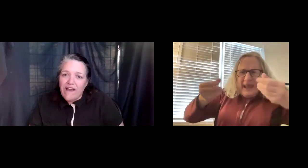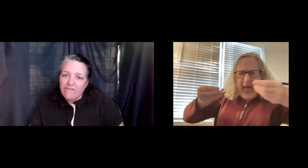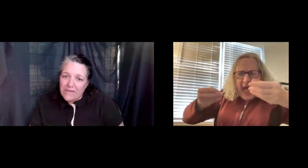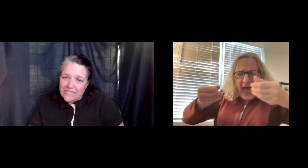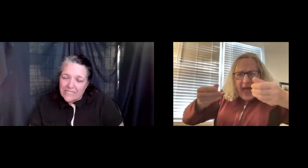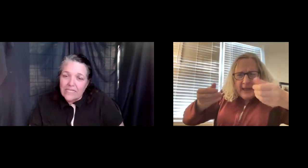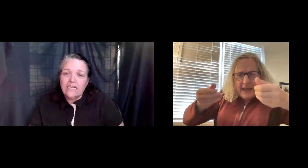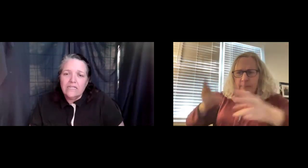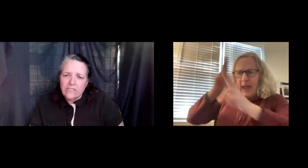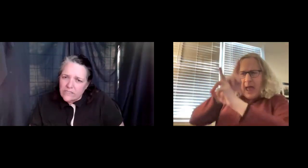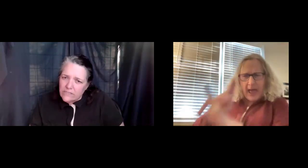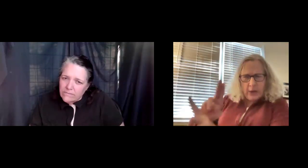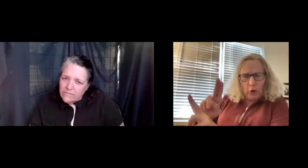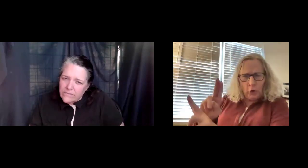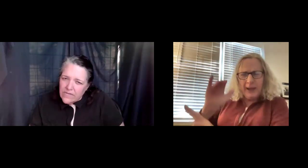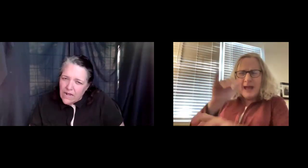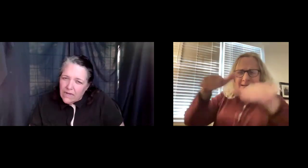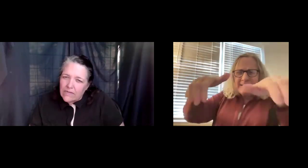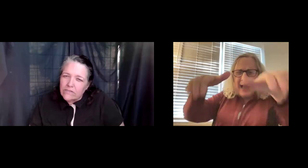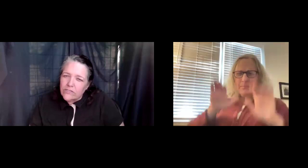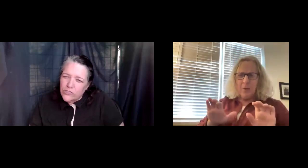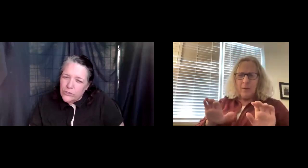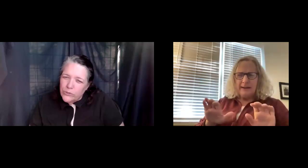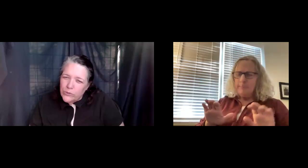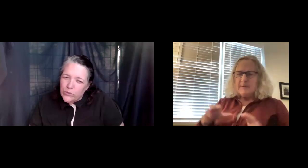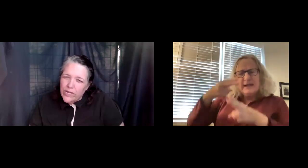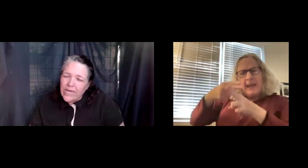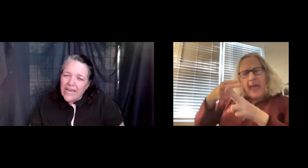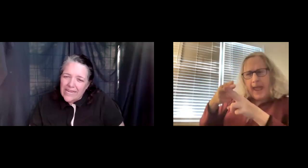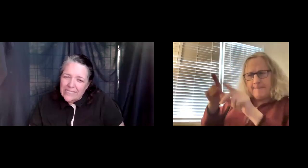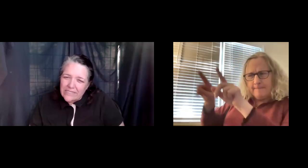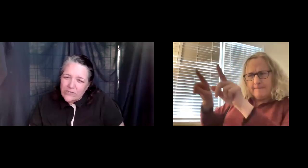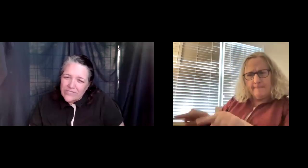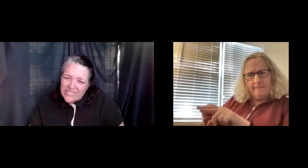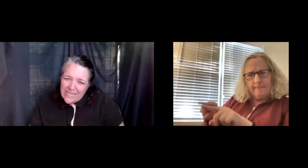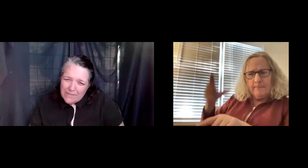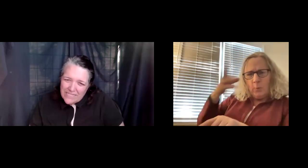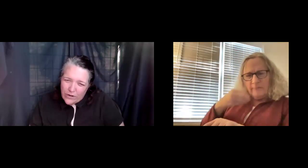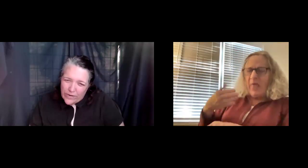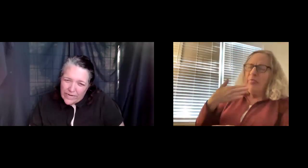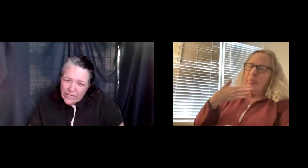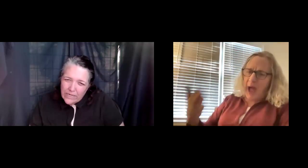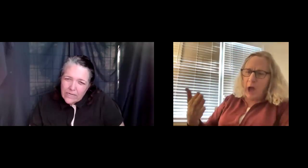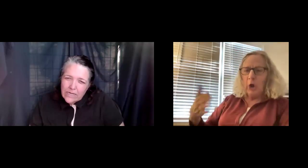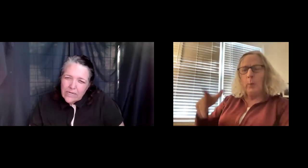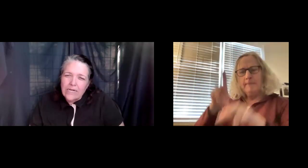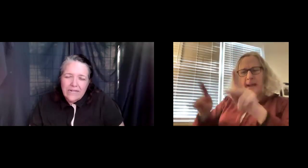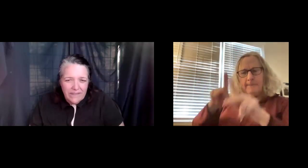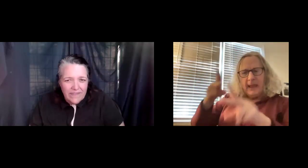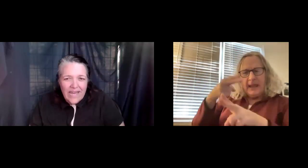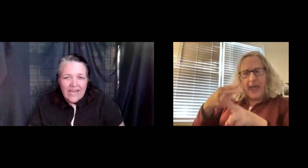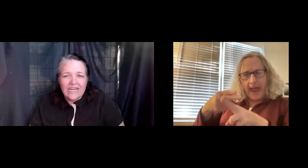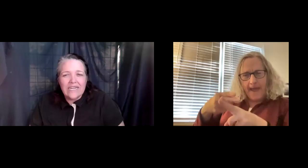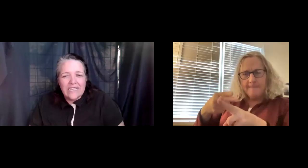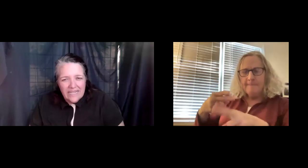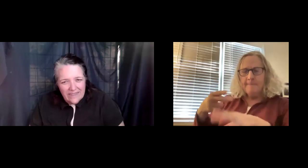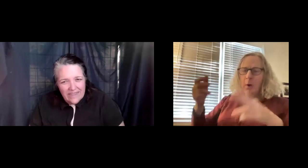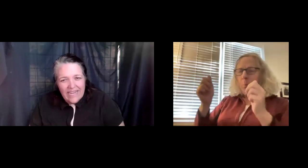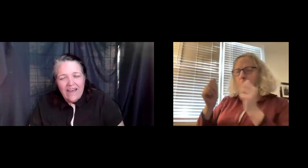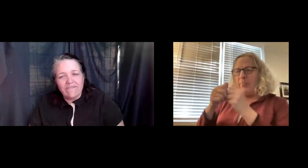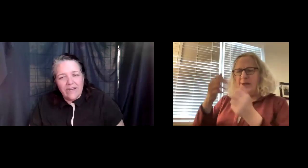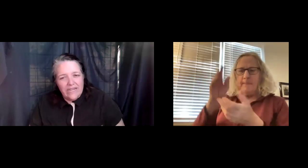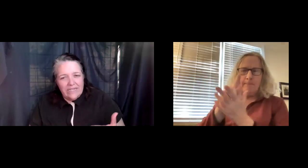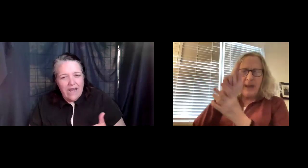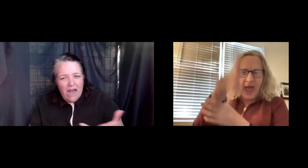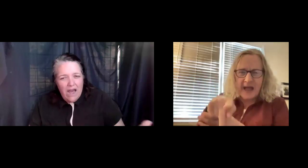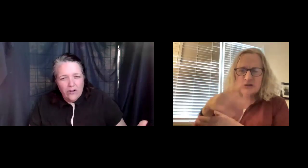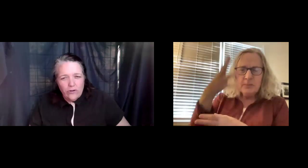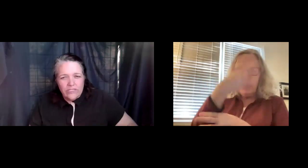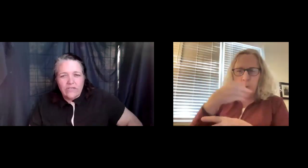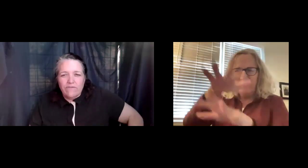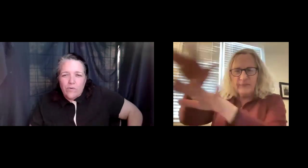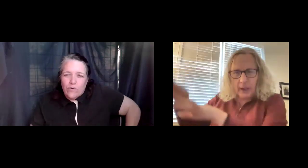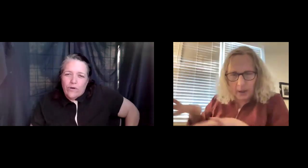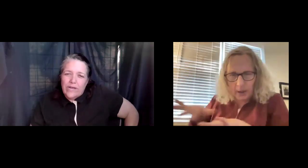45 minutes to a - there was a cemetery that they have an honors for